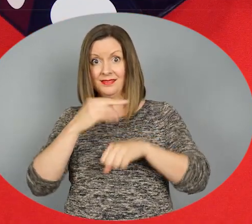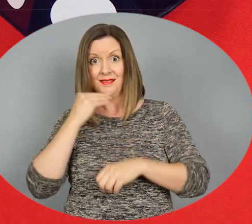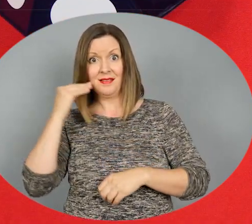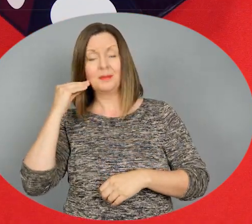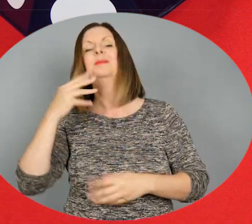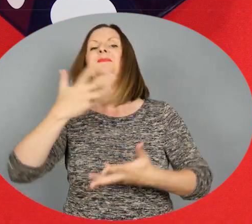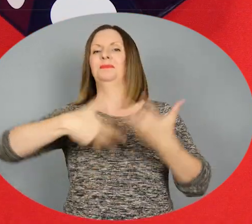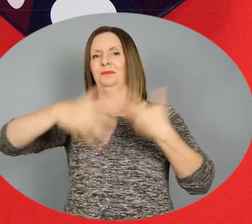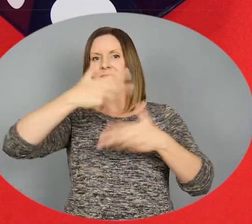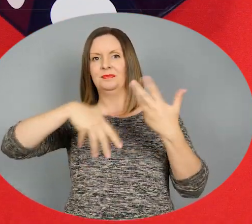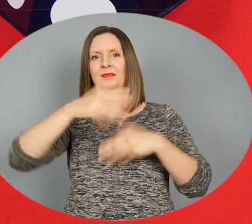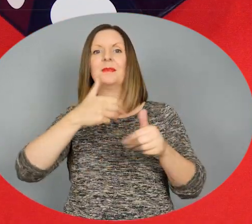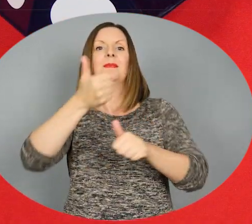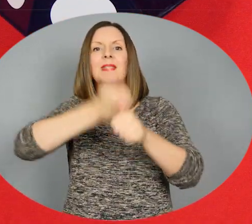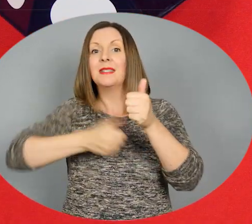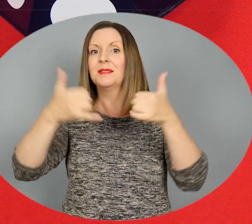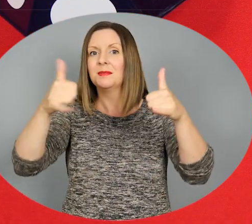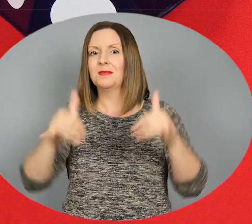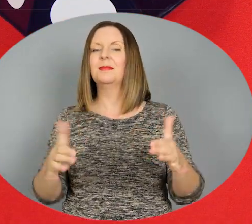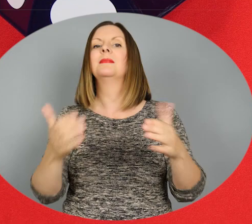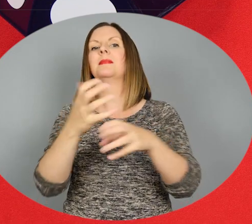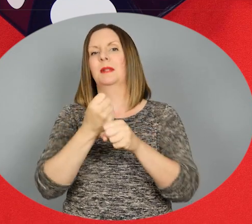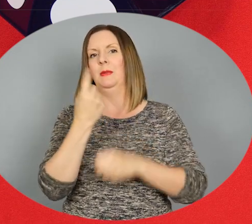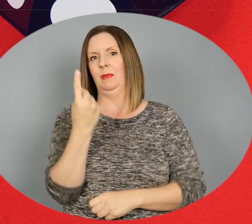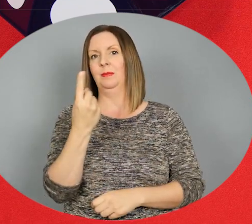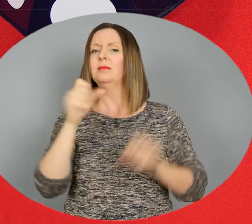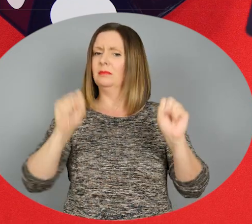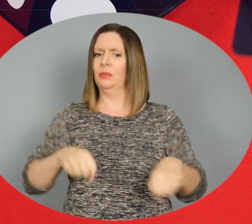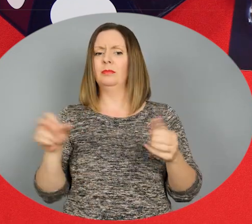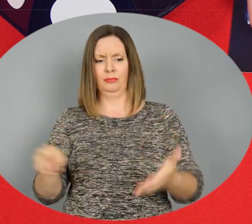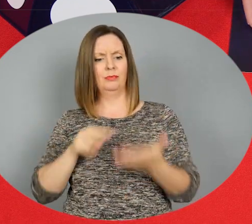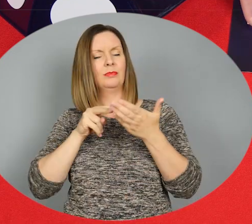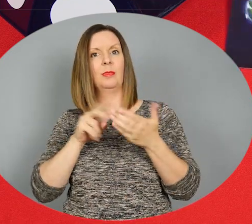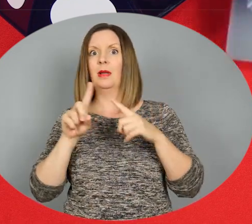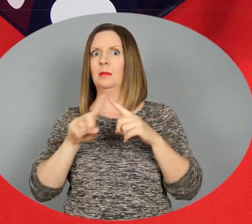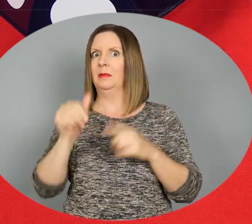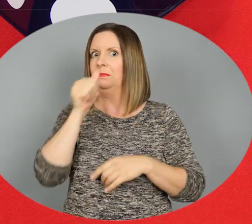habitats, which you’ll shuffle, dealing one to each player. You can look at the one